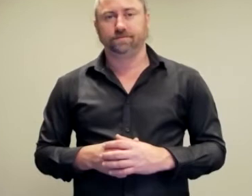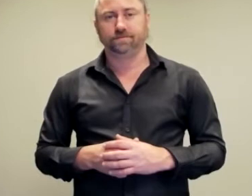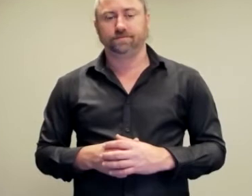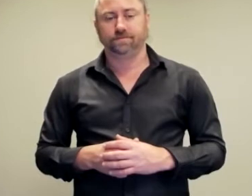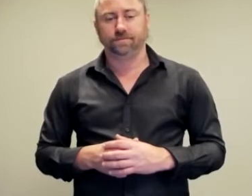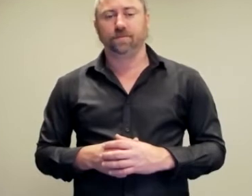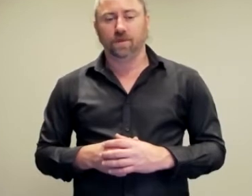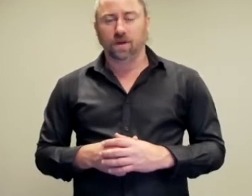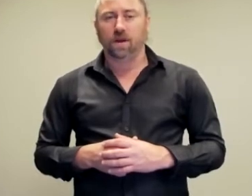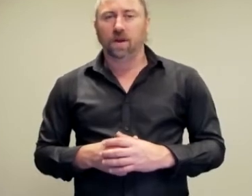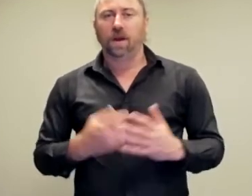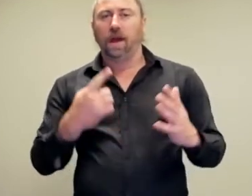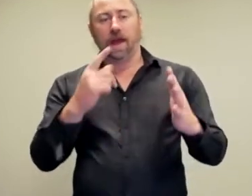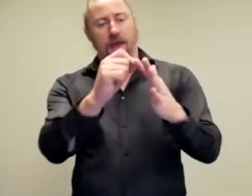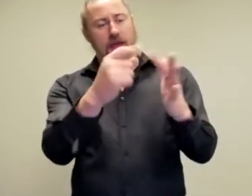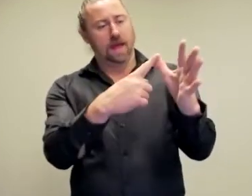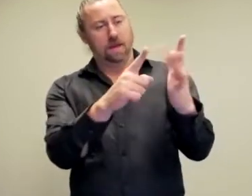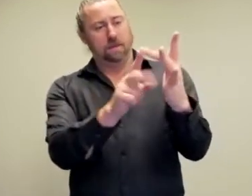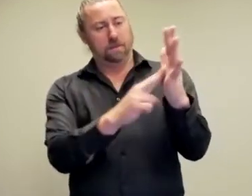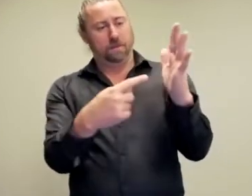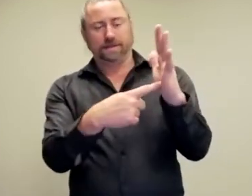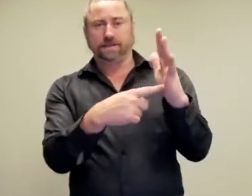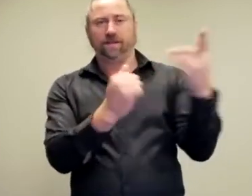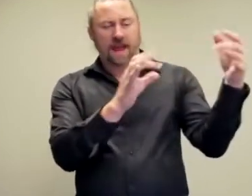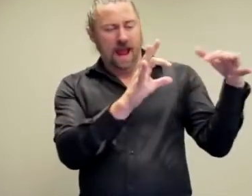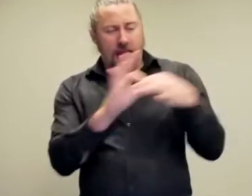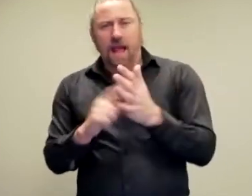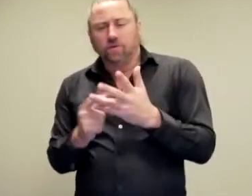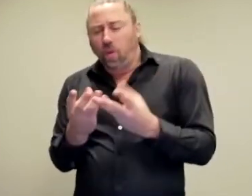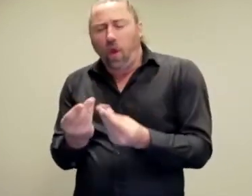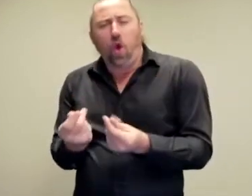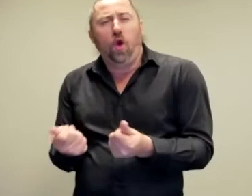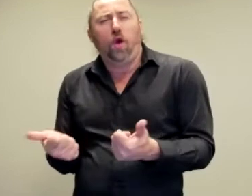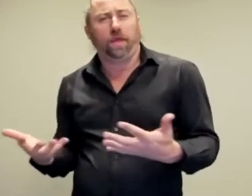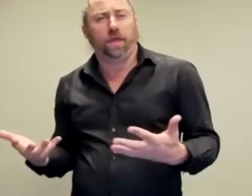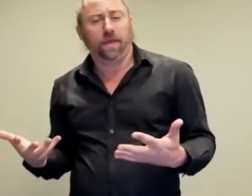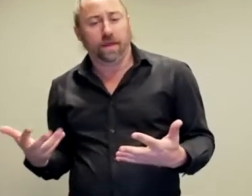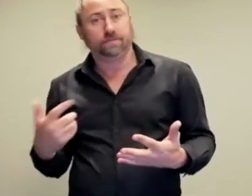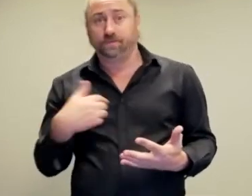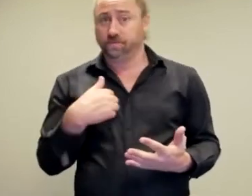The idea of paint as having an affinity to earth is central to one of the works in my Open Studio project,